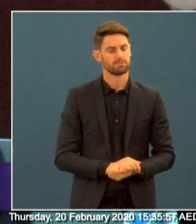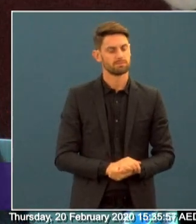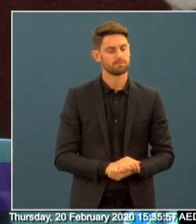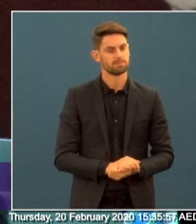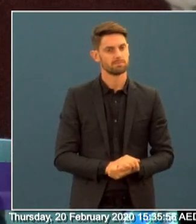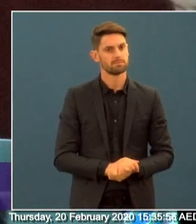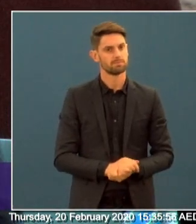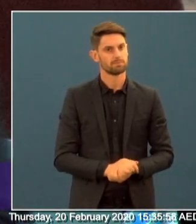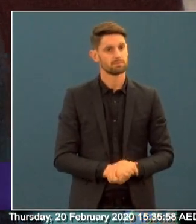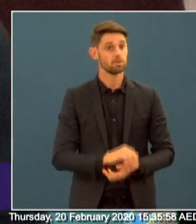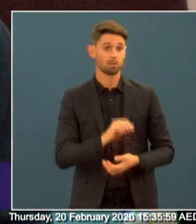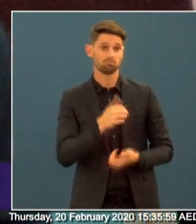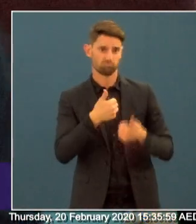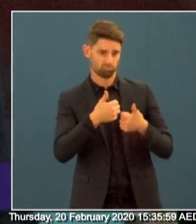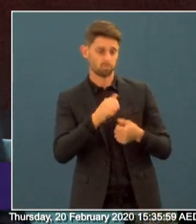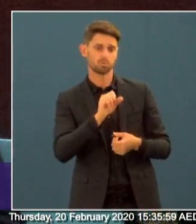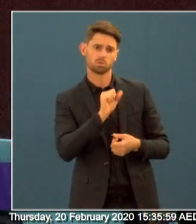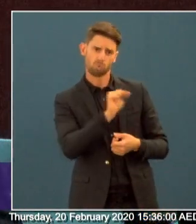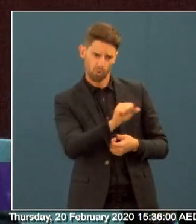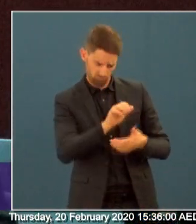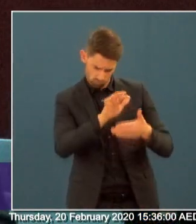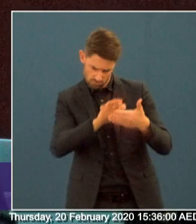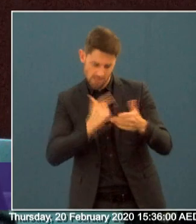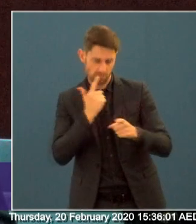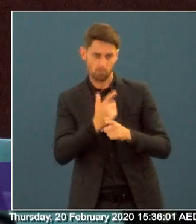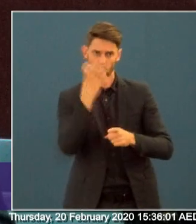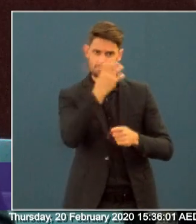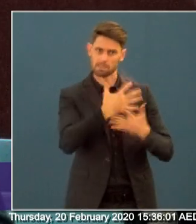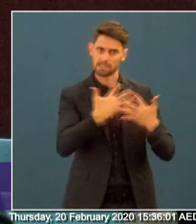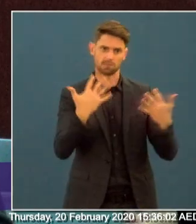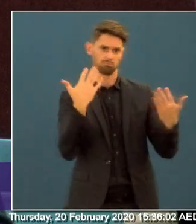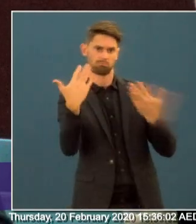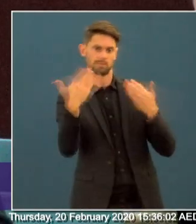some key differences between the adult and paediatric services.